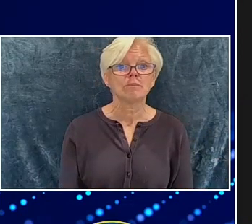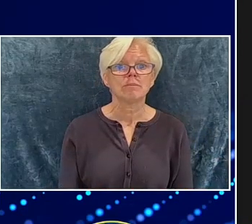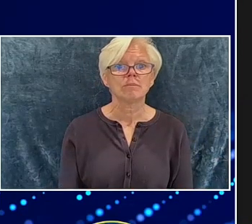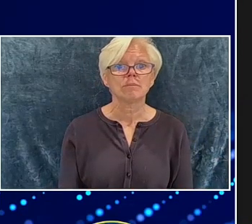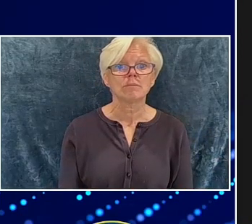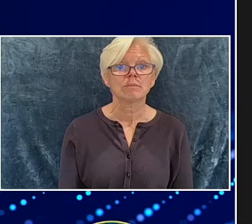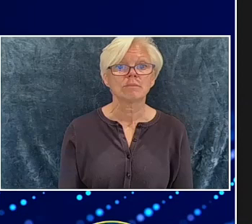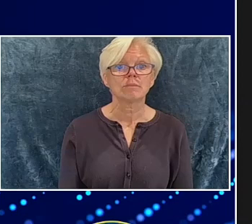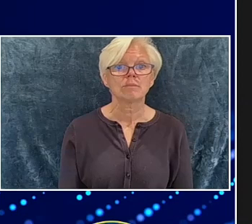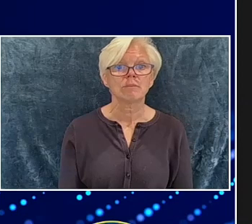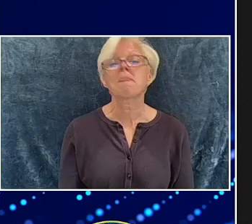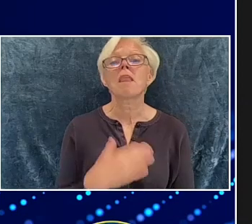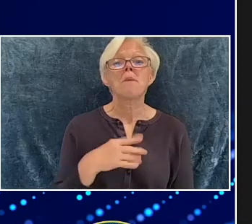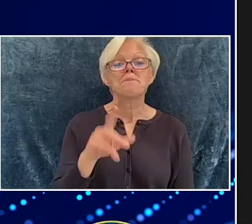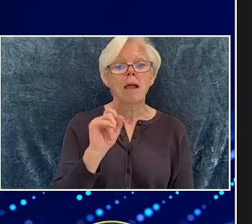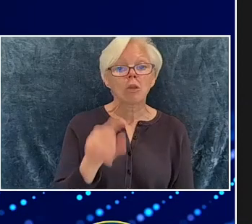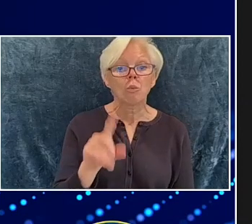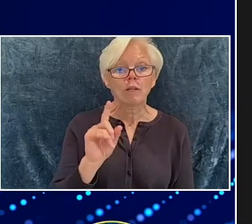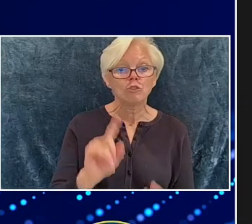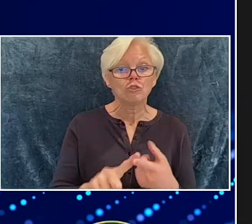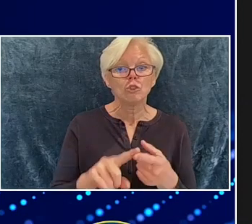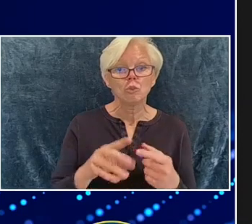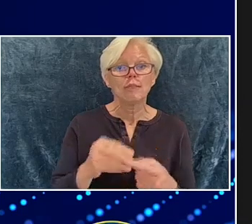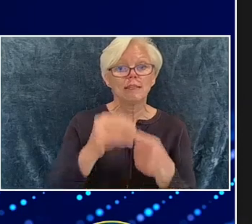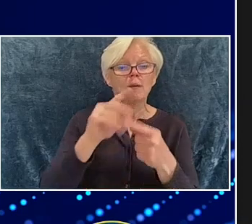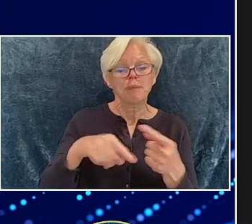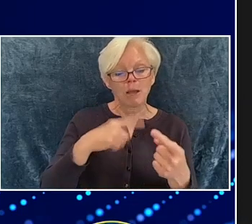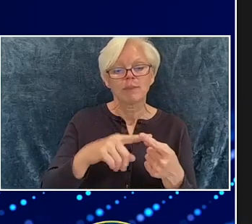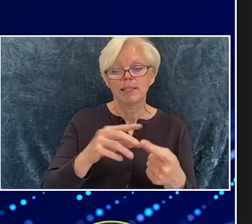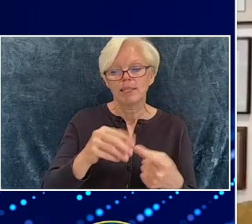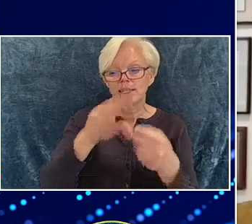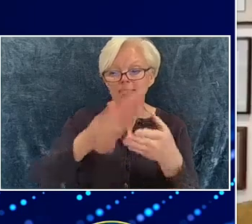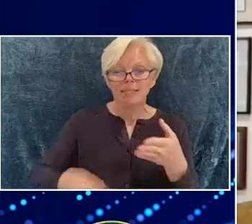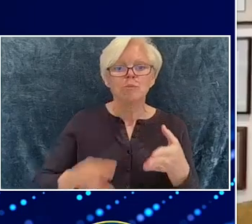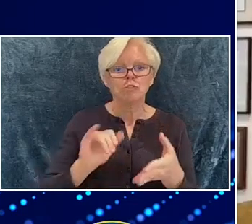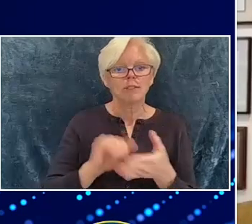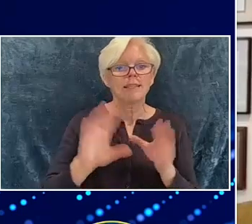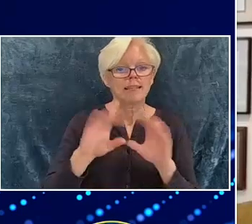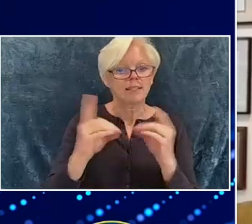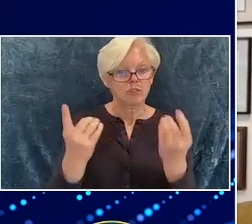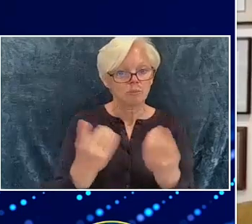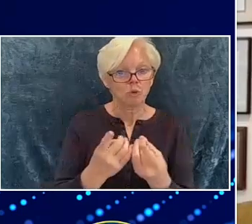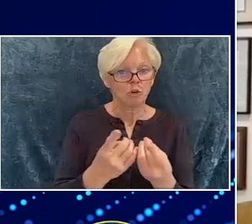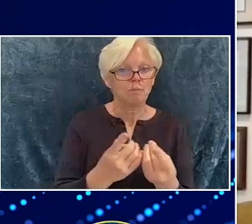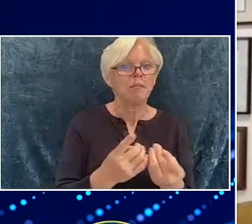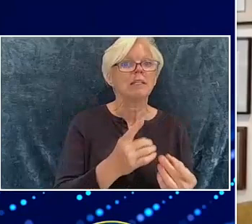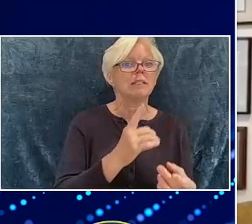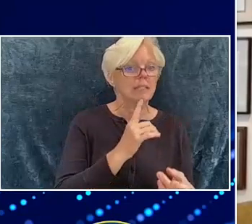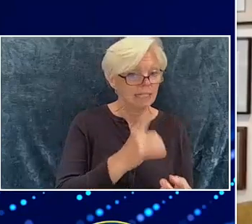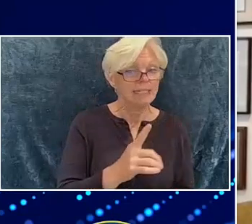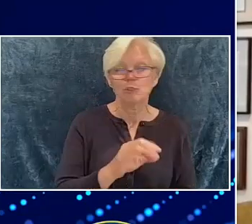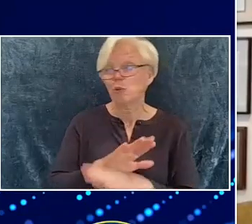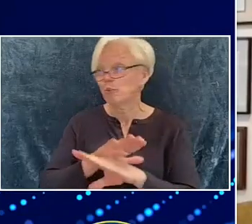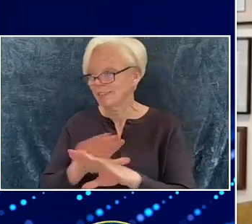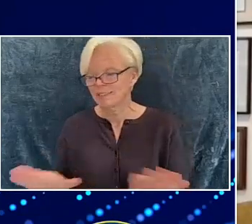My question goes to the exemptions that the Department is or is not willing to revise